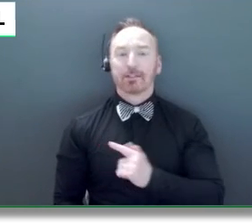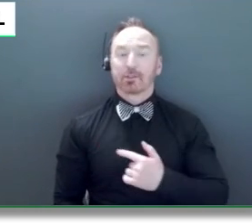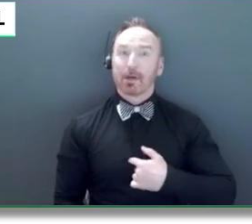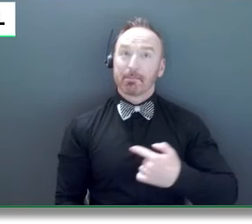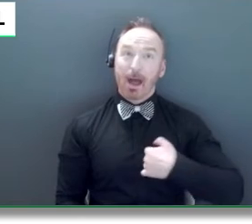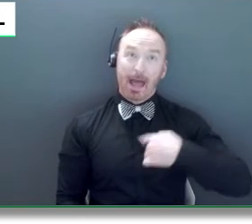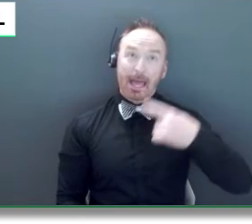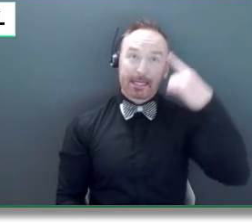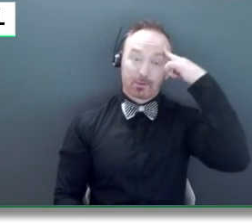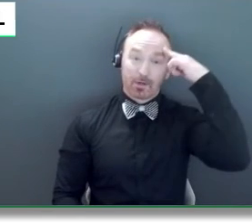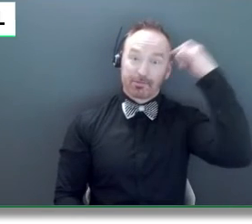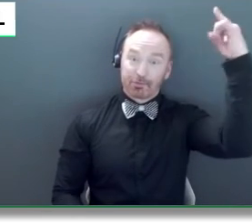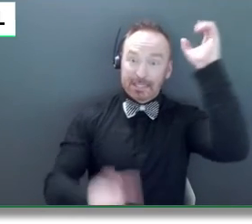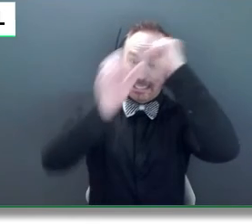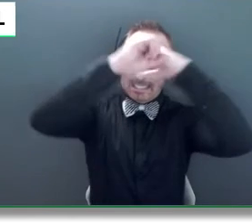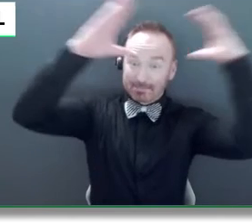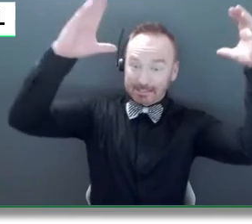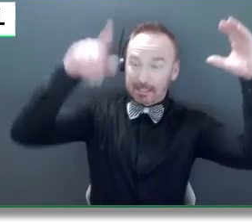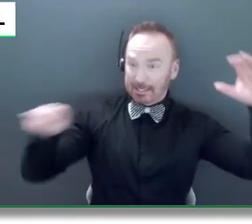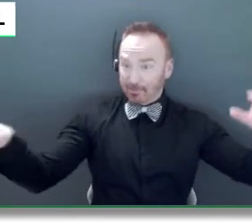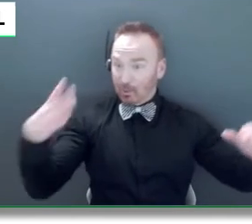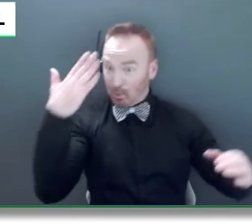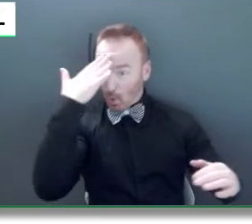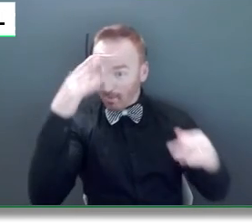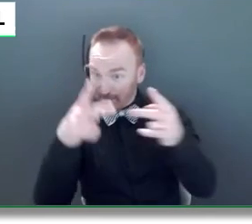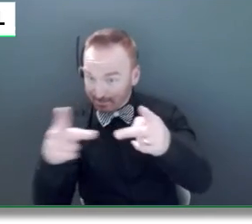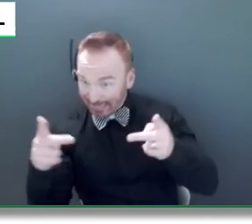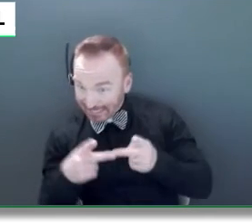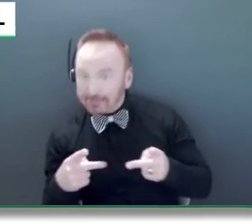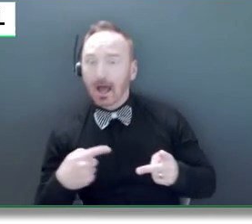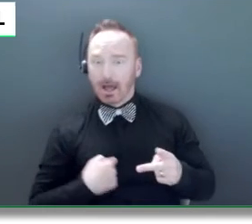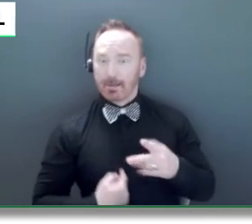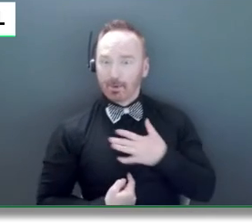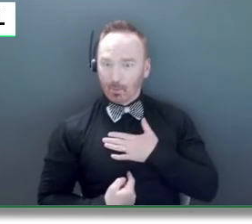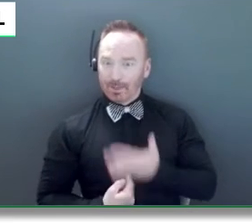will go there and visit it. Absolutely well let's uh let's hear from